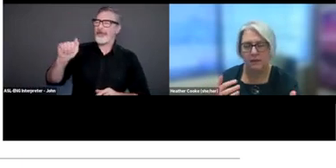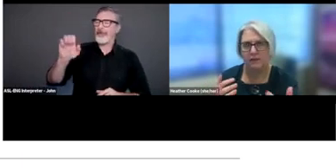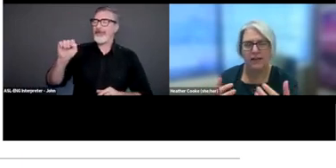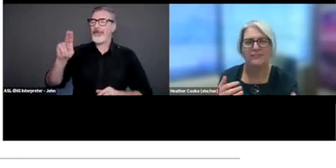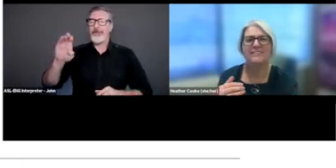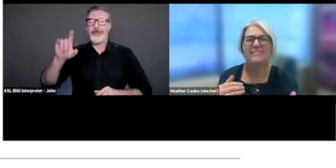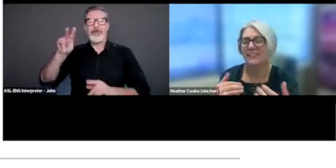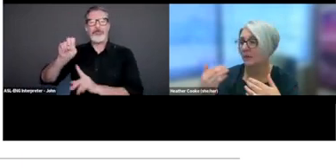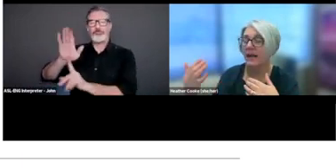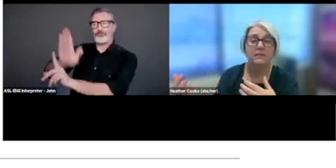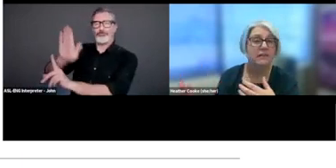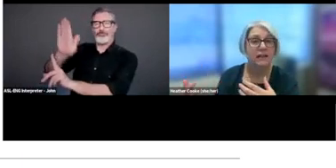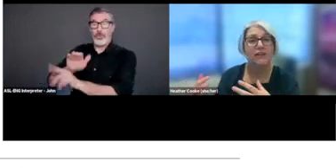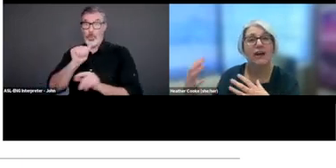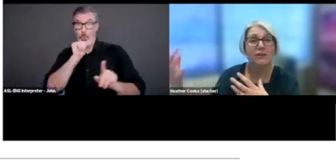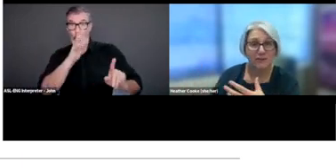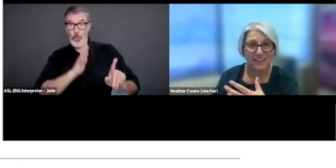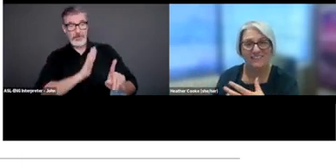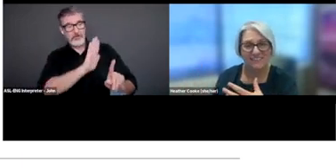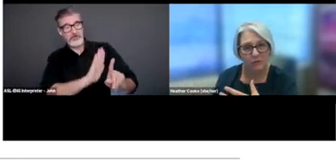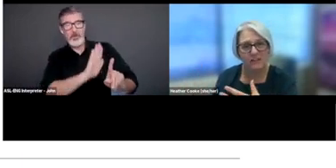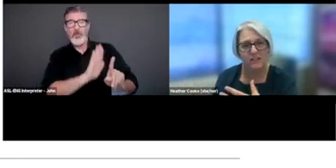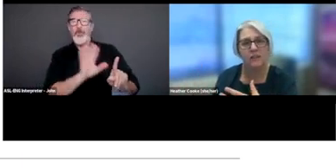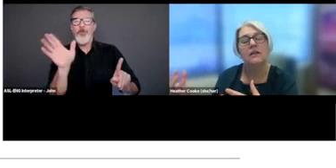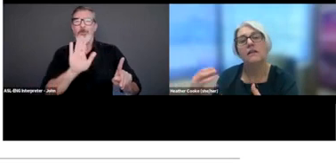interactions. And thinking back to that slide on relational